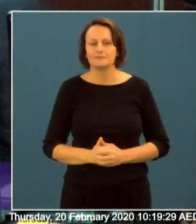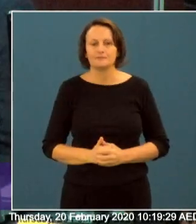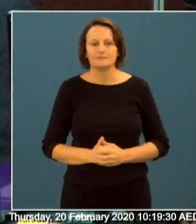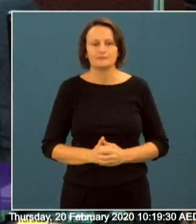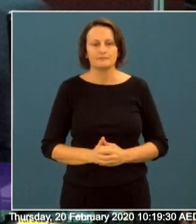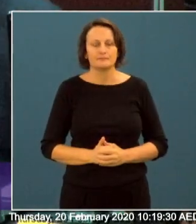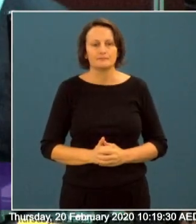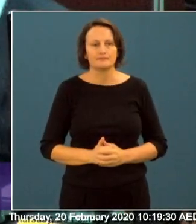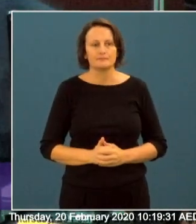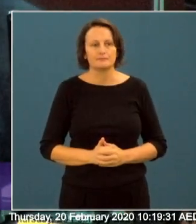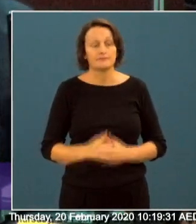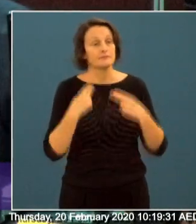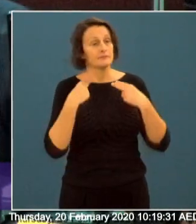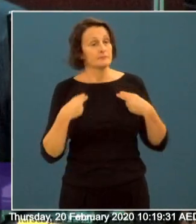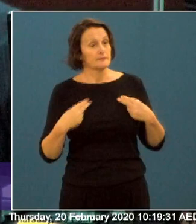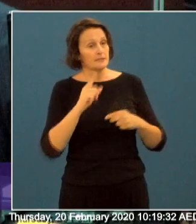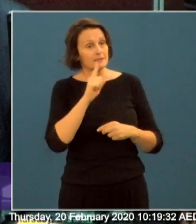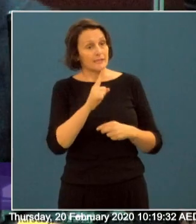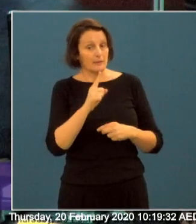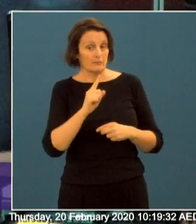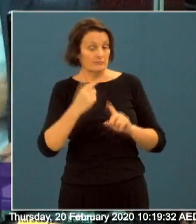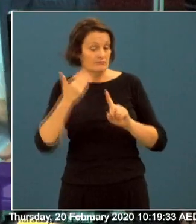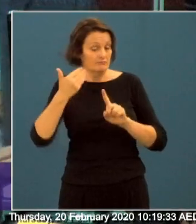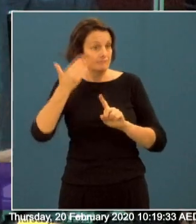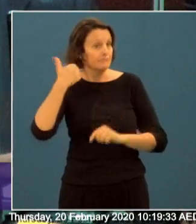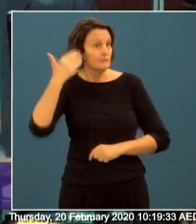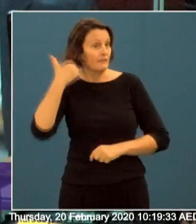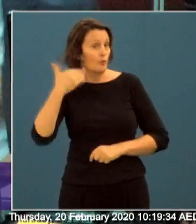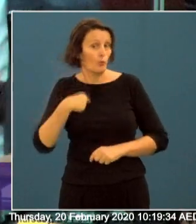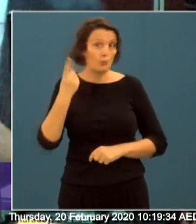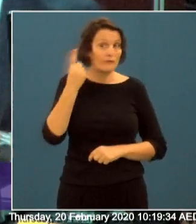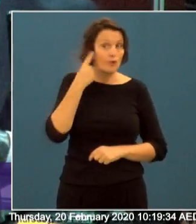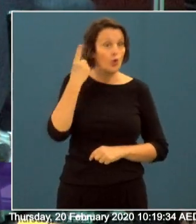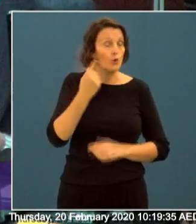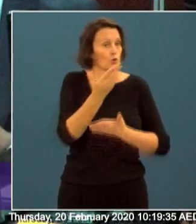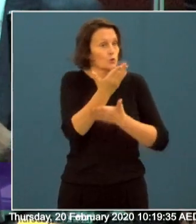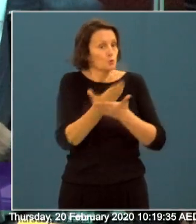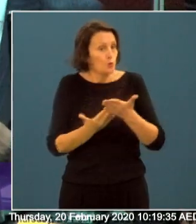a number of witnesses who have spoken about the need for a number of